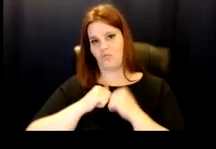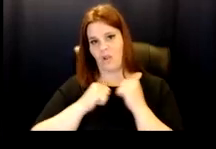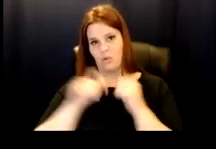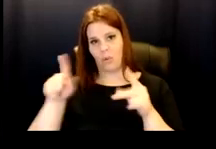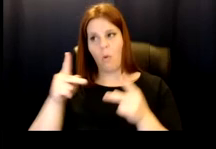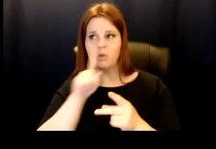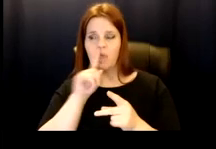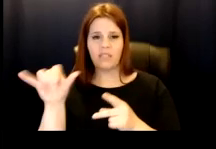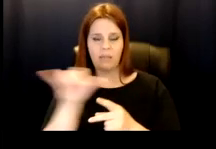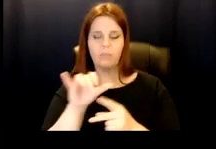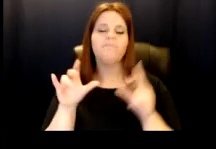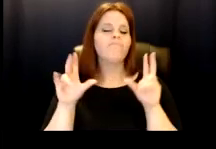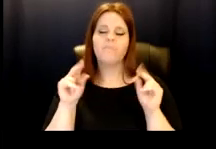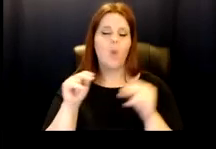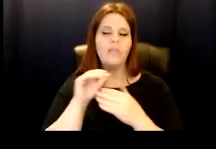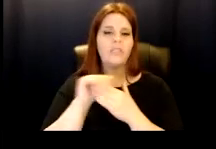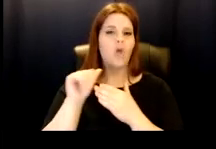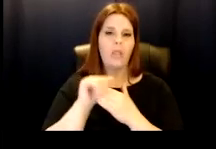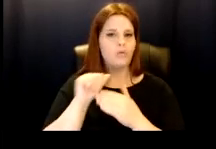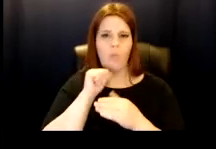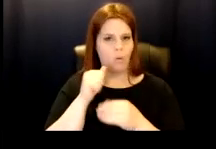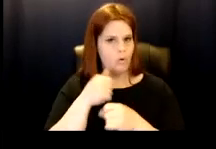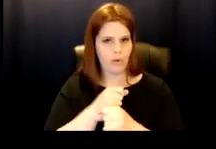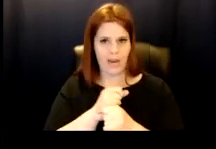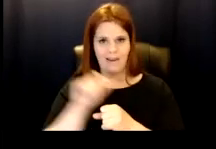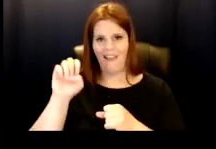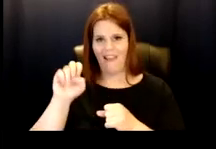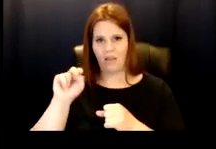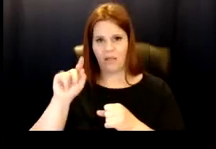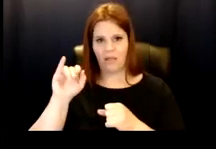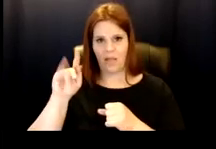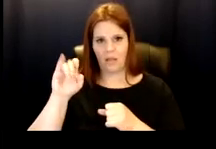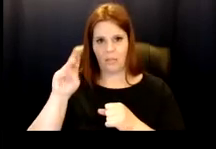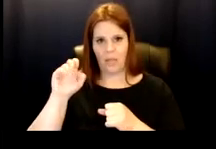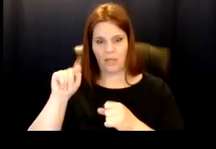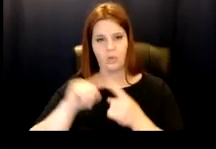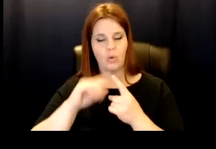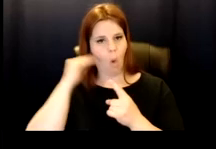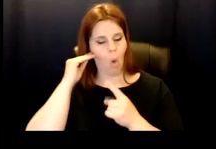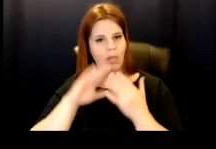No, these dollars won't create an entitlement to home and community based services but they